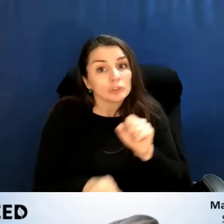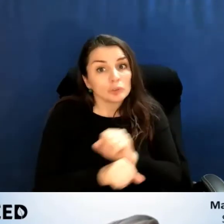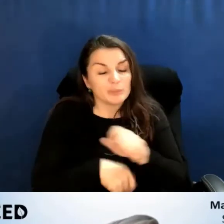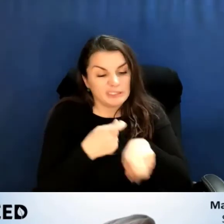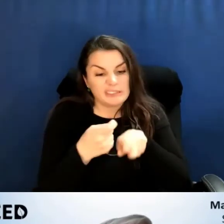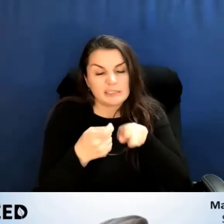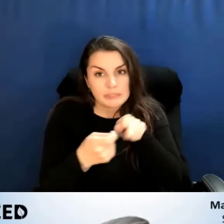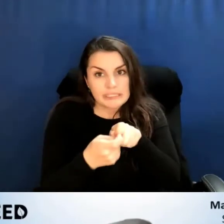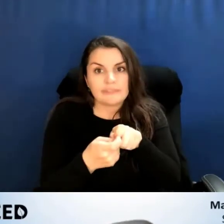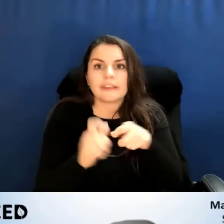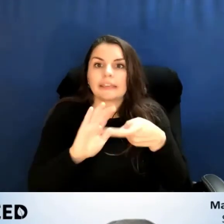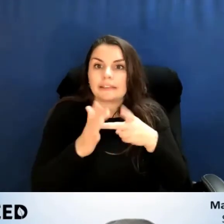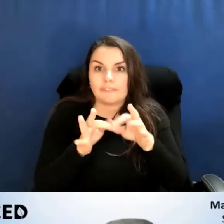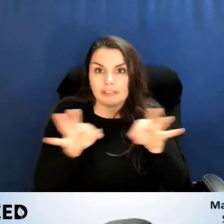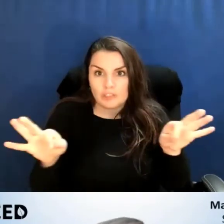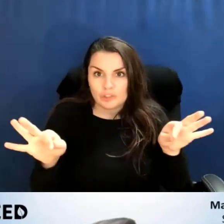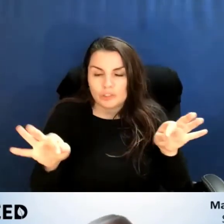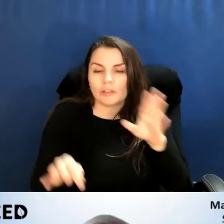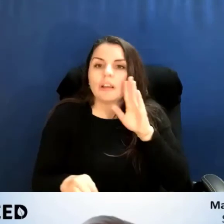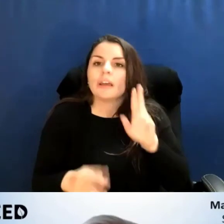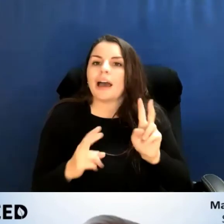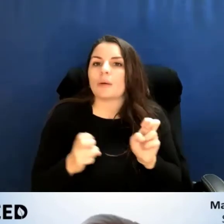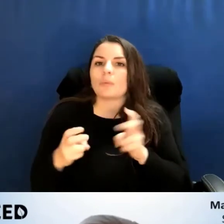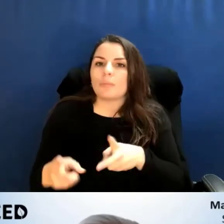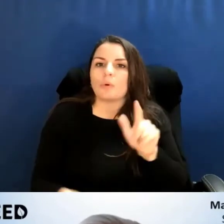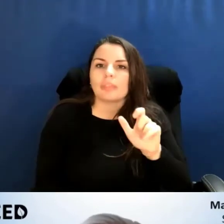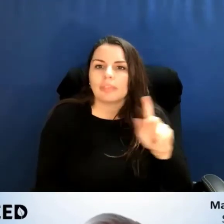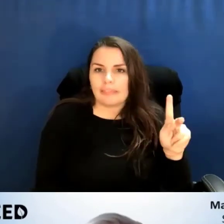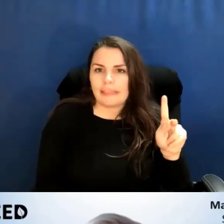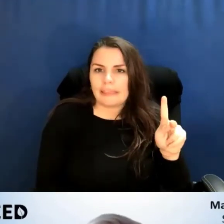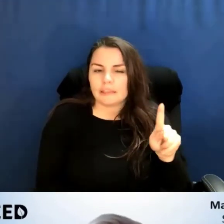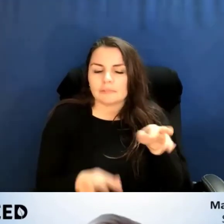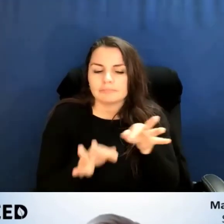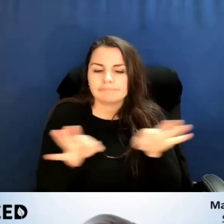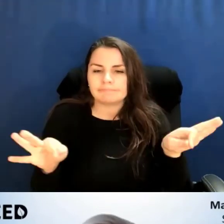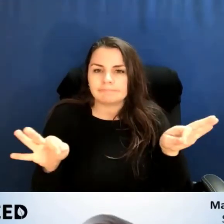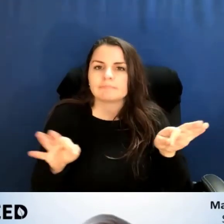I'm going to put a link to the definition of a small business